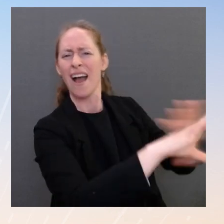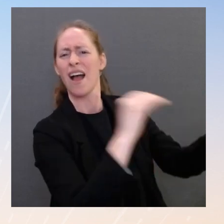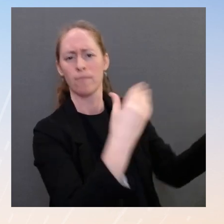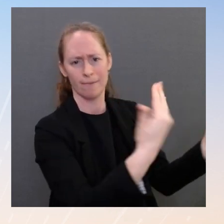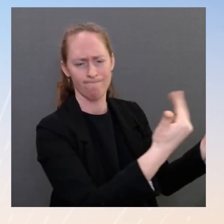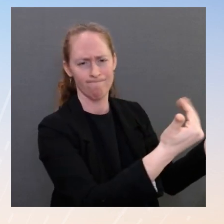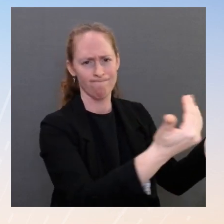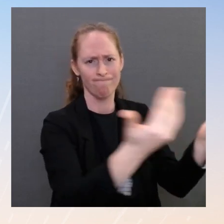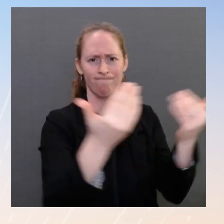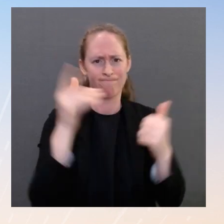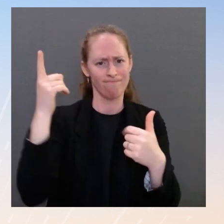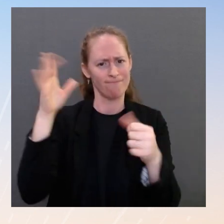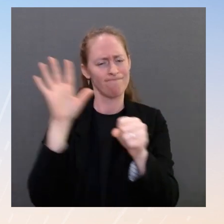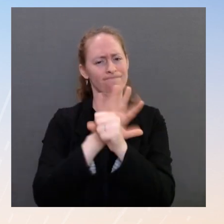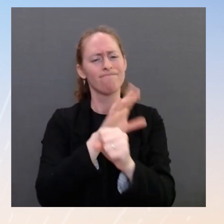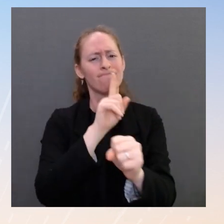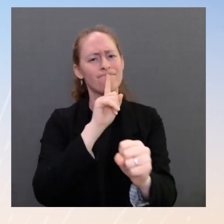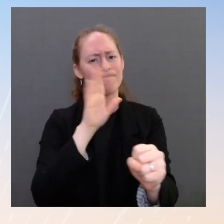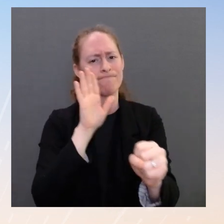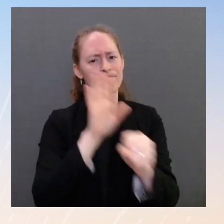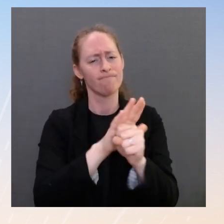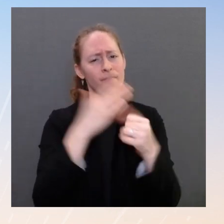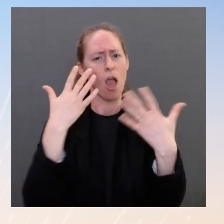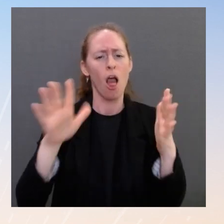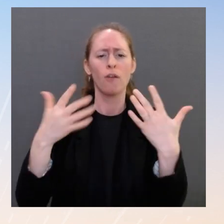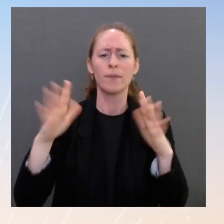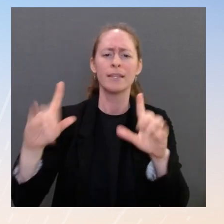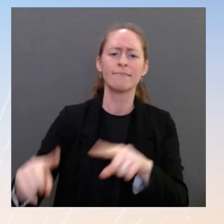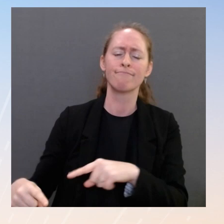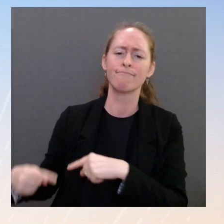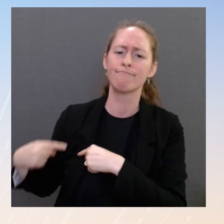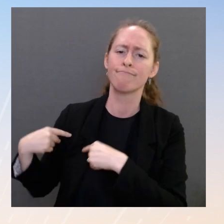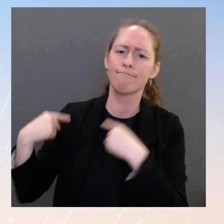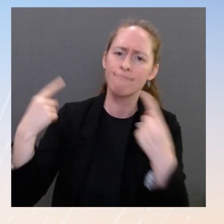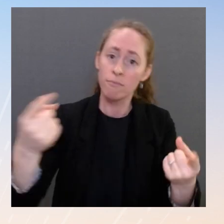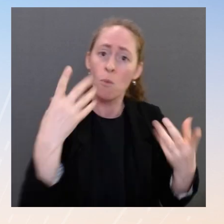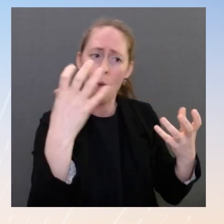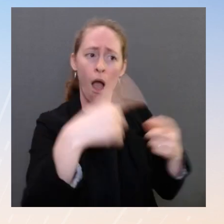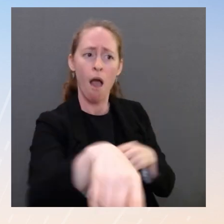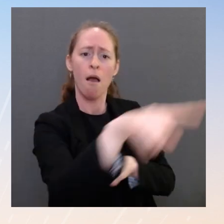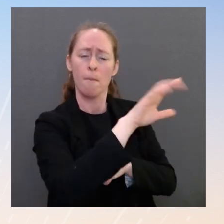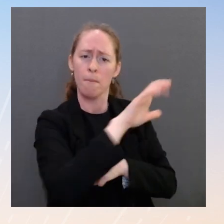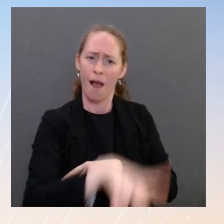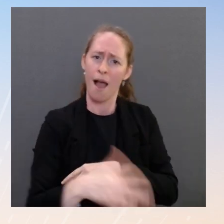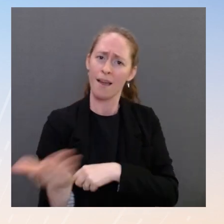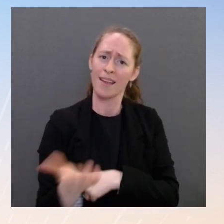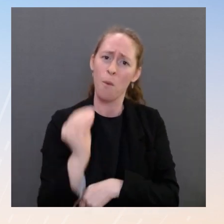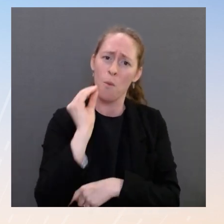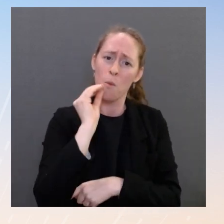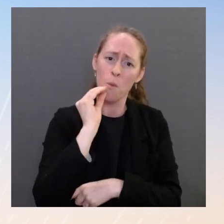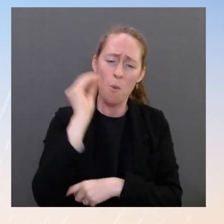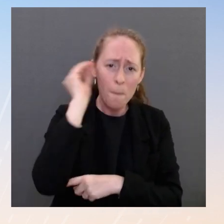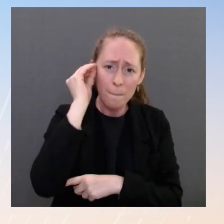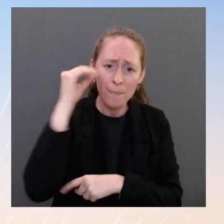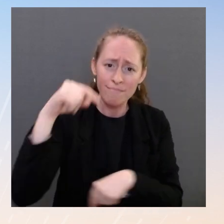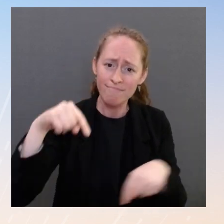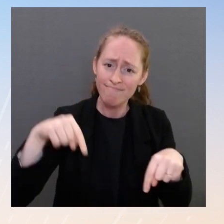to bringing Americans home. He's brought home Americans from Venezuela, from Afghanistan, from Haiti, from Burma, and now, today, from Russia.